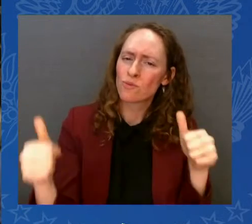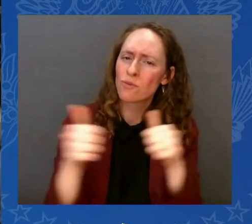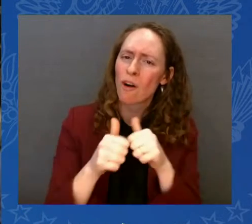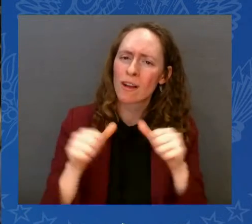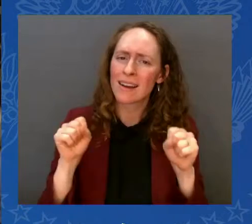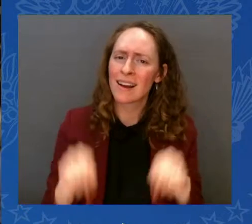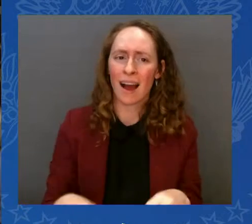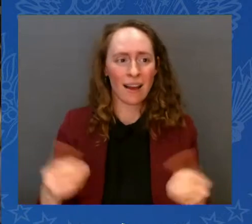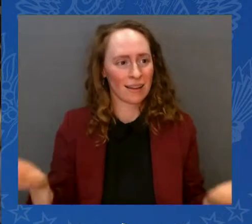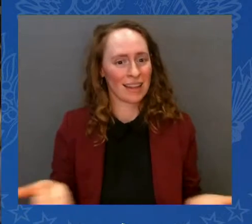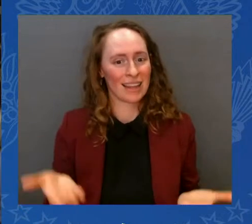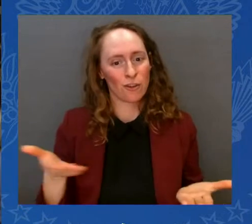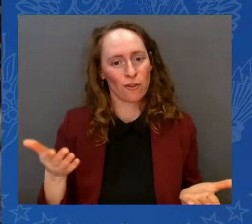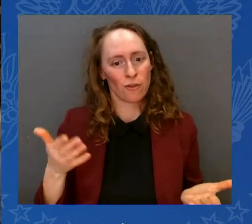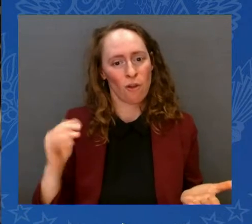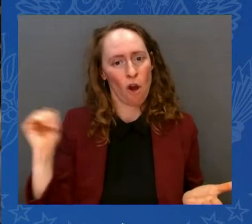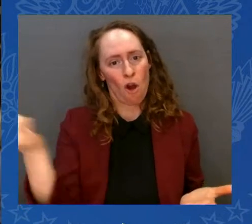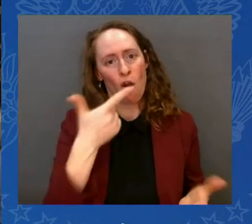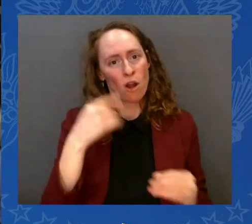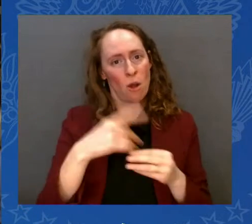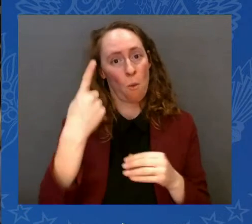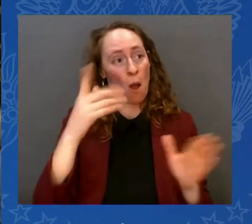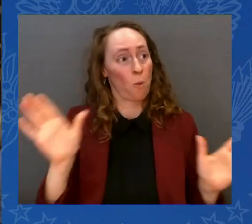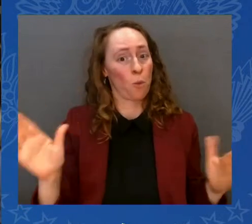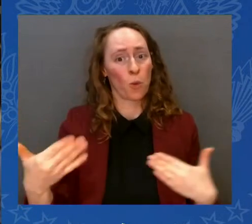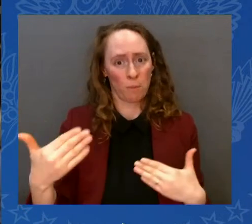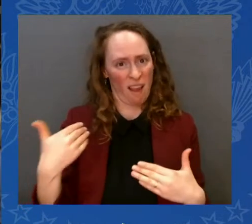Again, we're incredibly honored to be here. And thank you for having us.